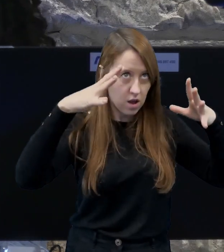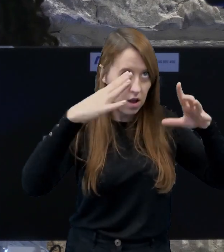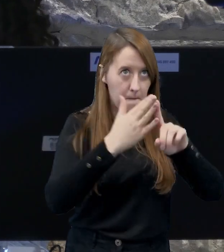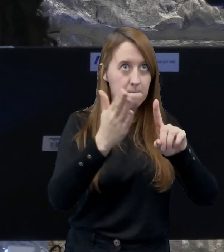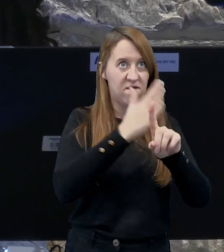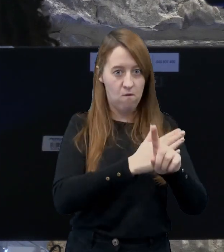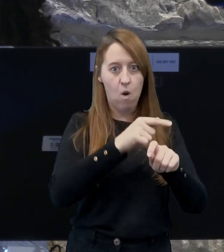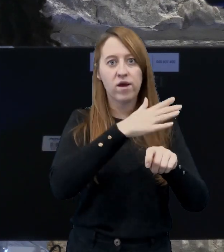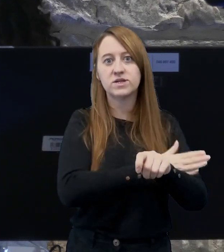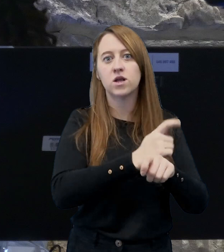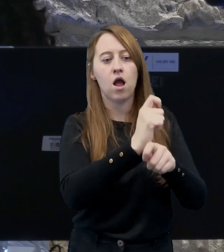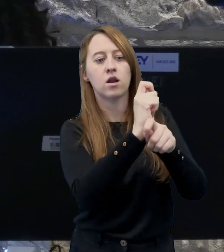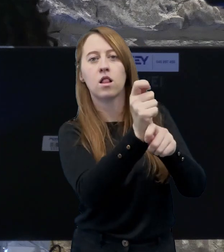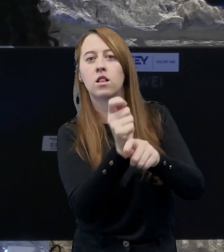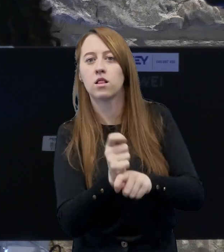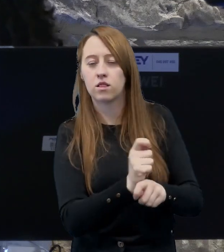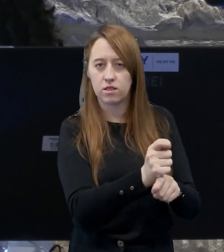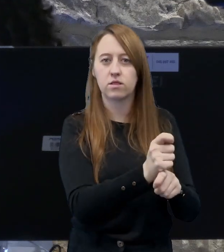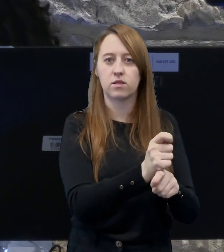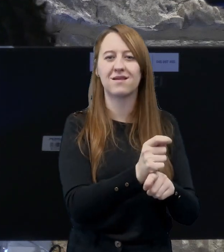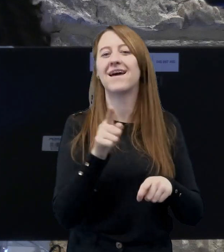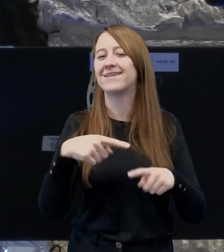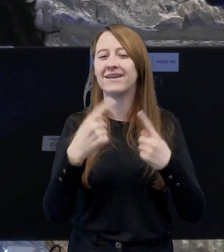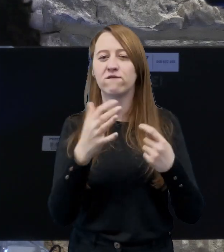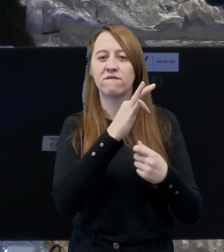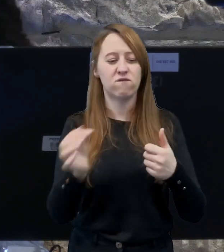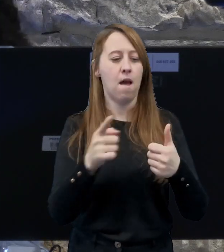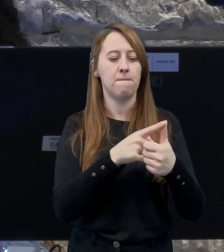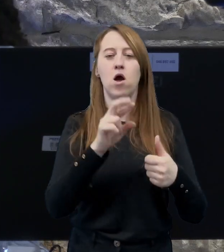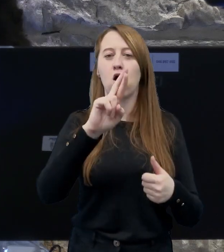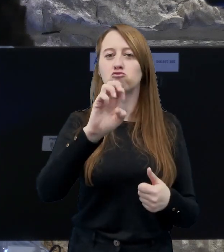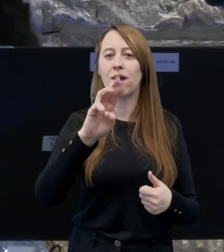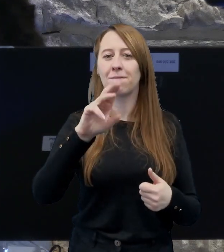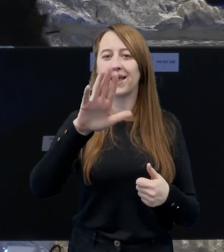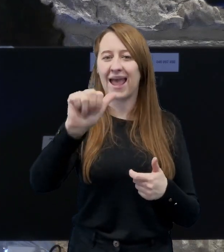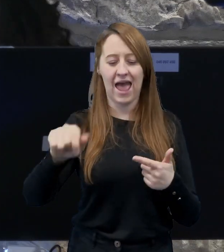This is very different to a replica, a reproduction or maquette.